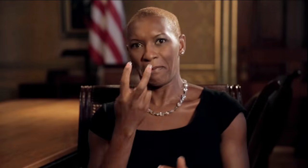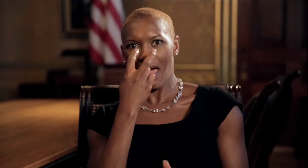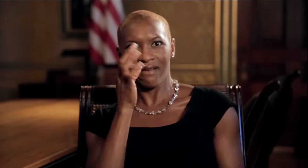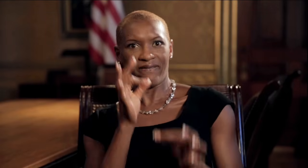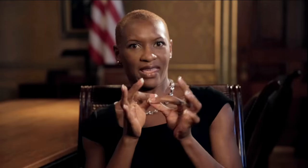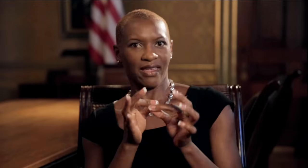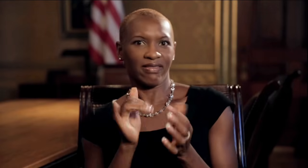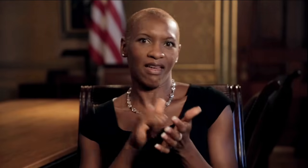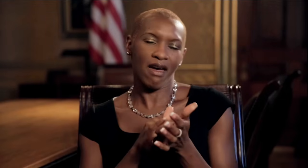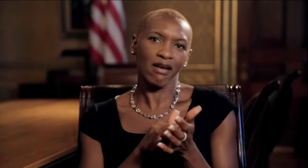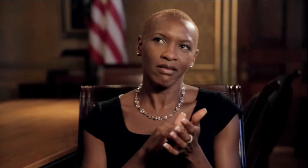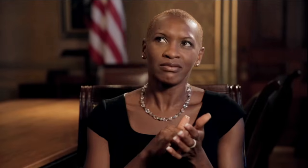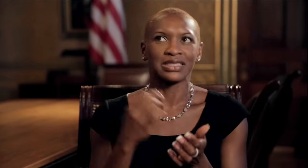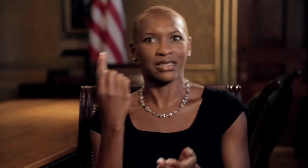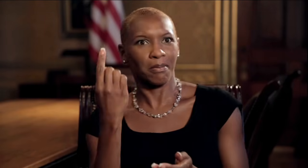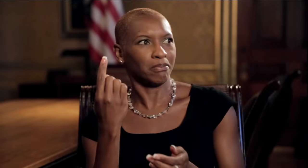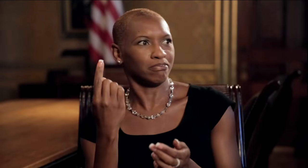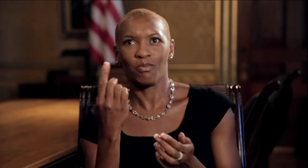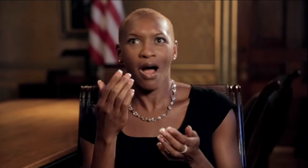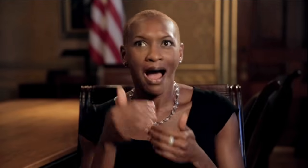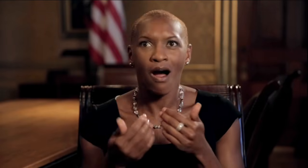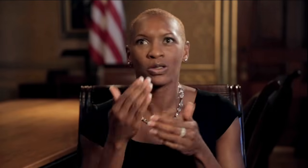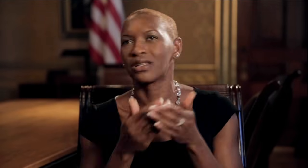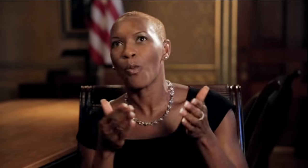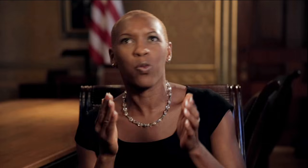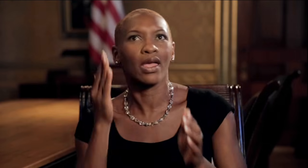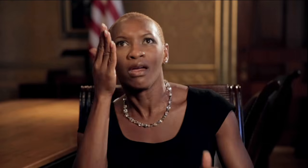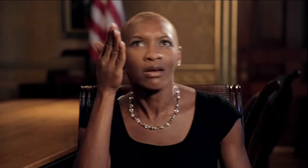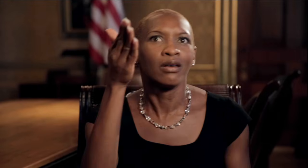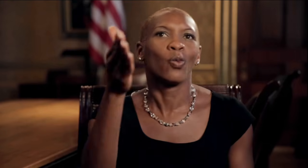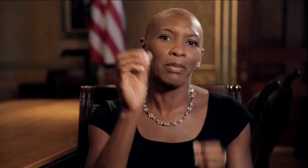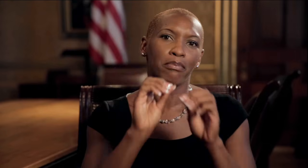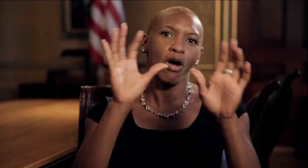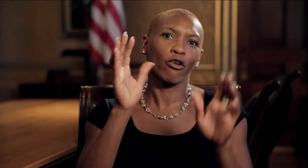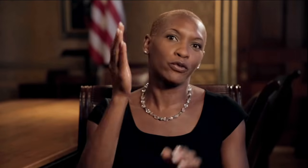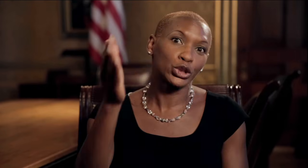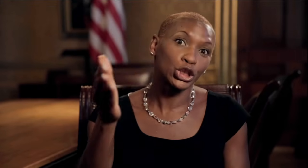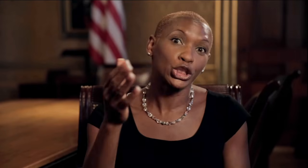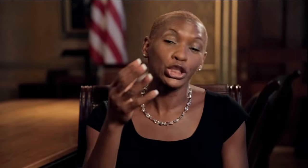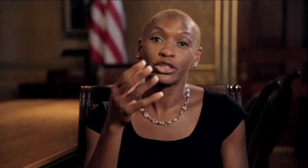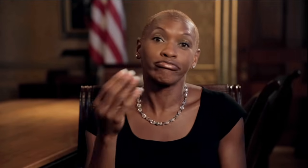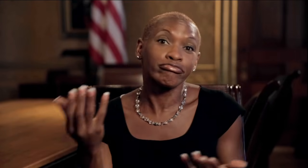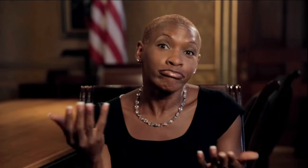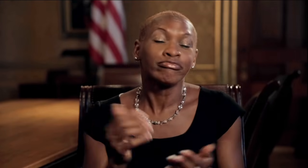and to have the blind faith that someone, somehow there would be a brighter future.